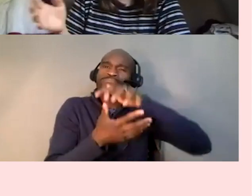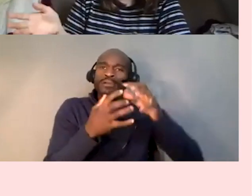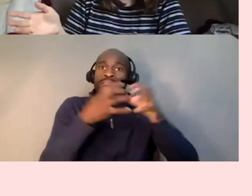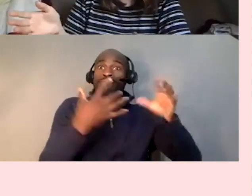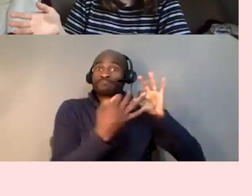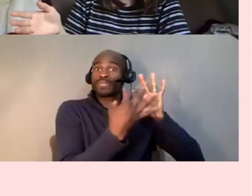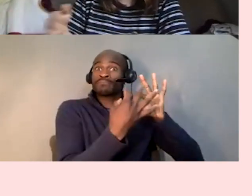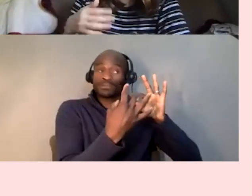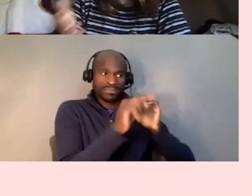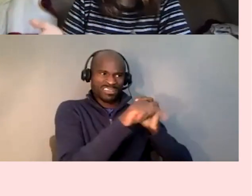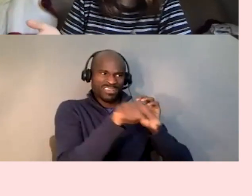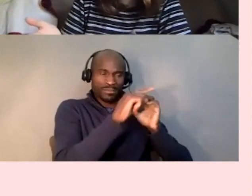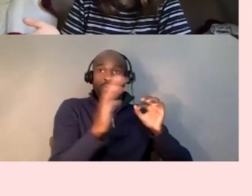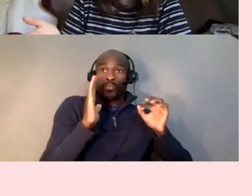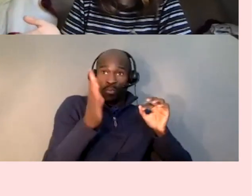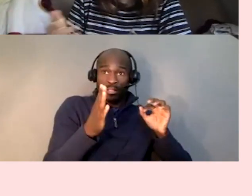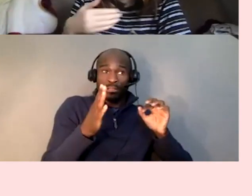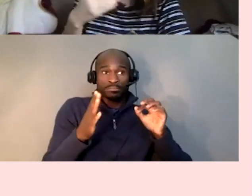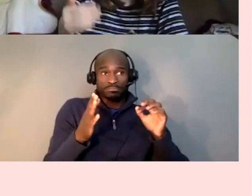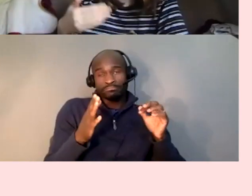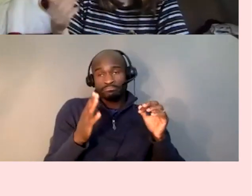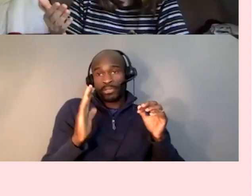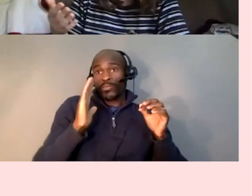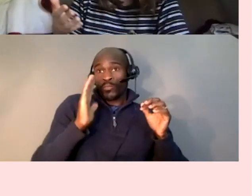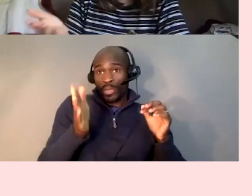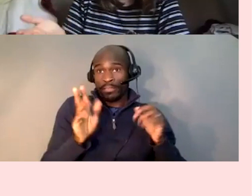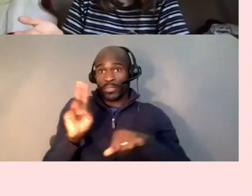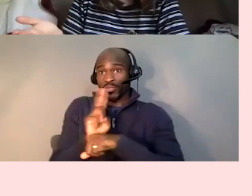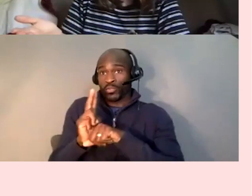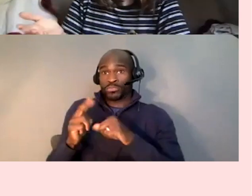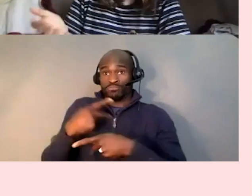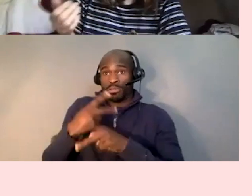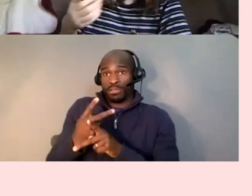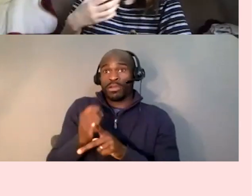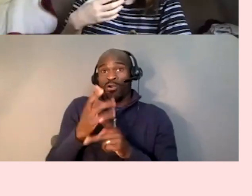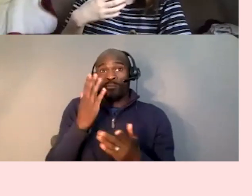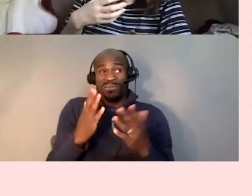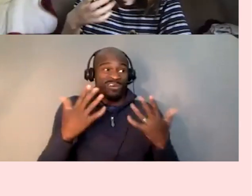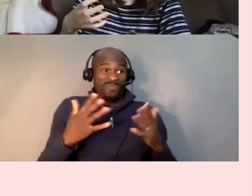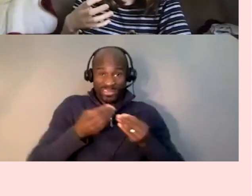the product or who are already using, it if you're redesigning something that exists, to make sure